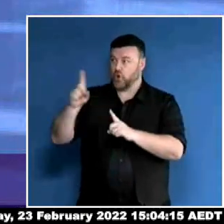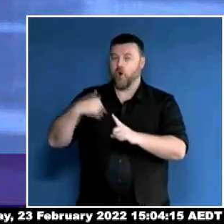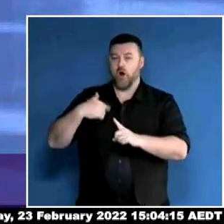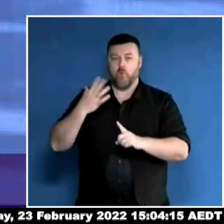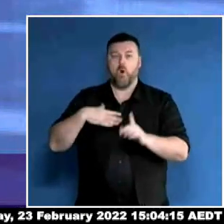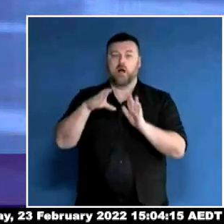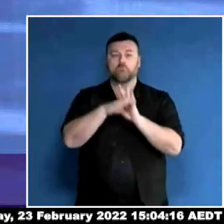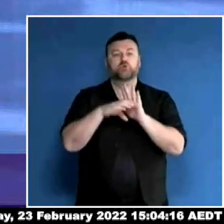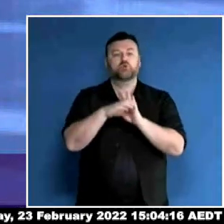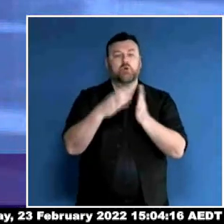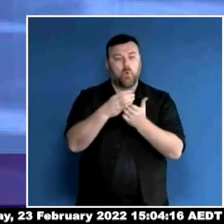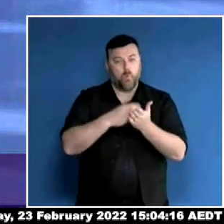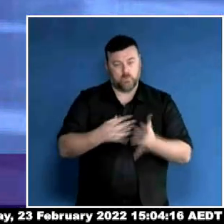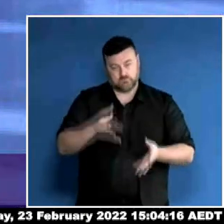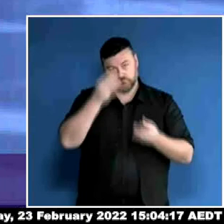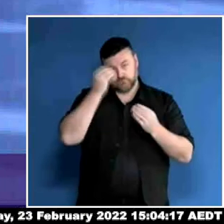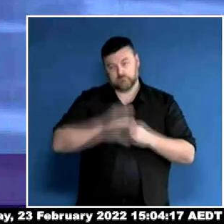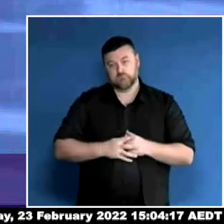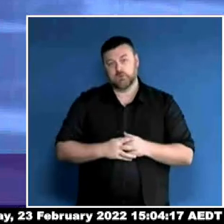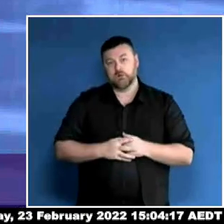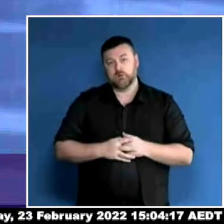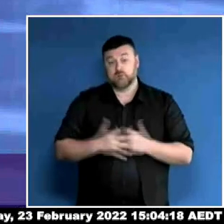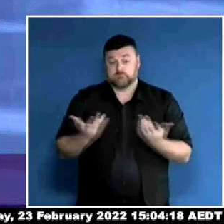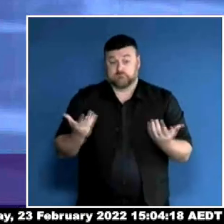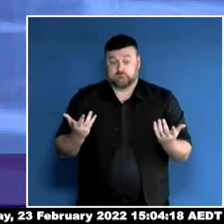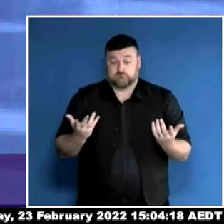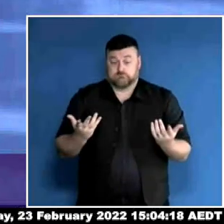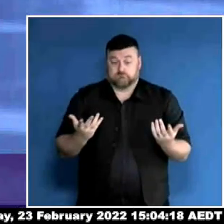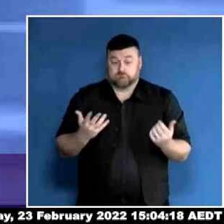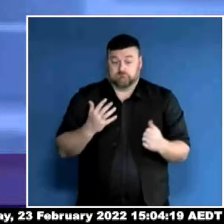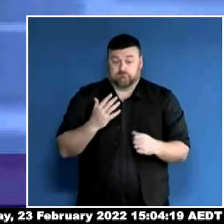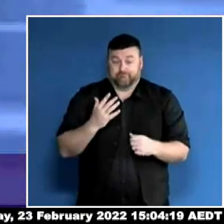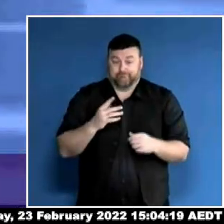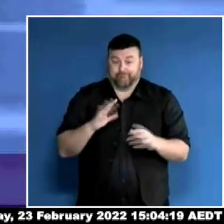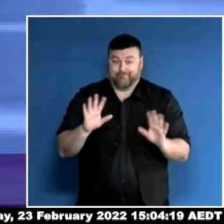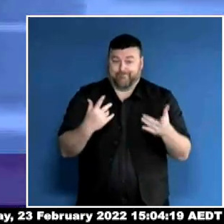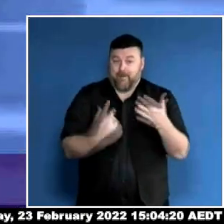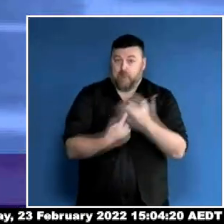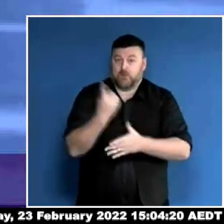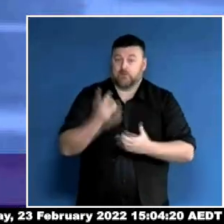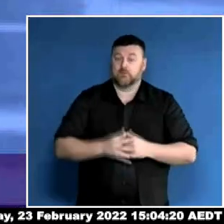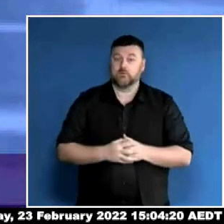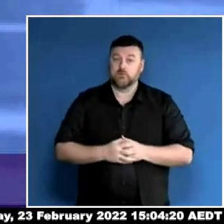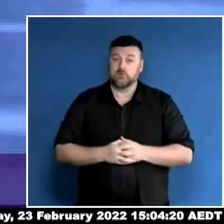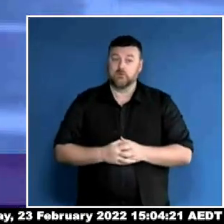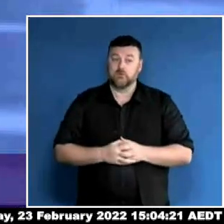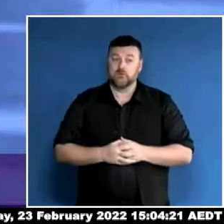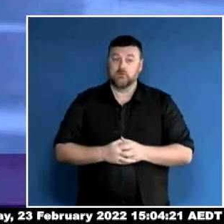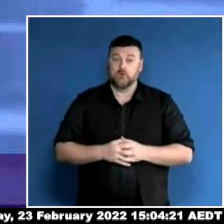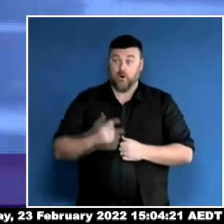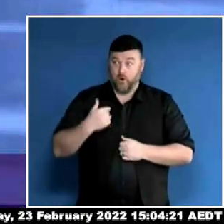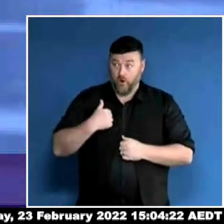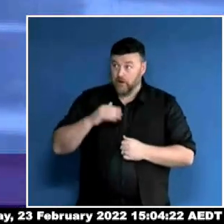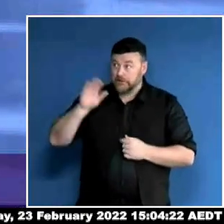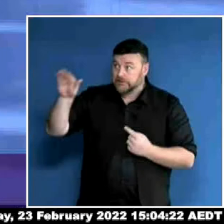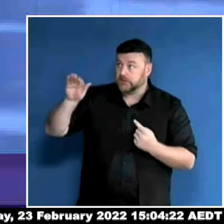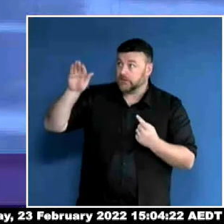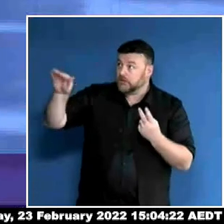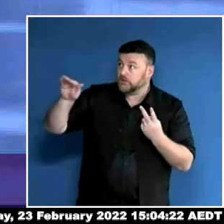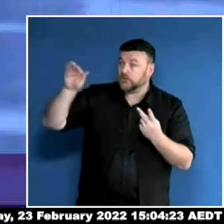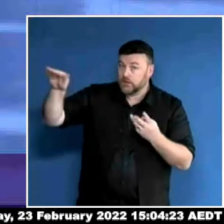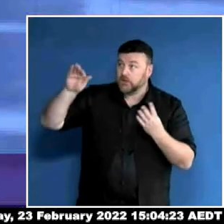And, yeah, I - all the way through, I asked for training and development that would be -